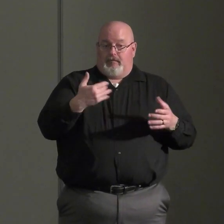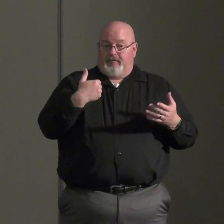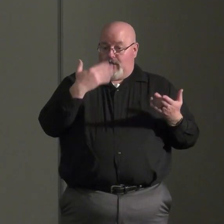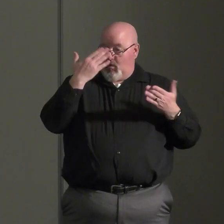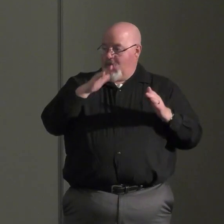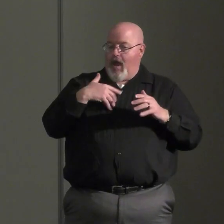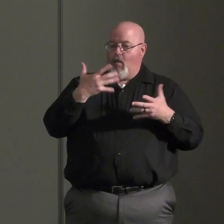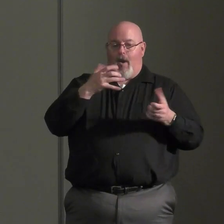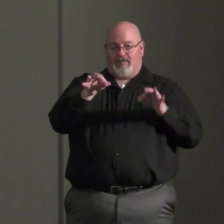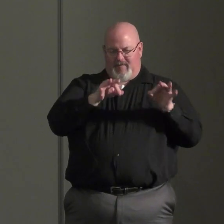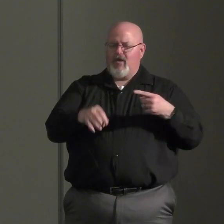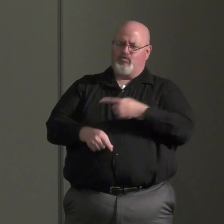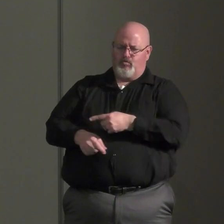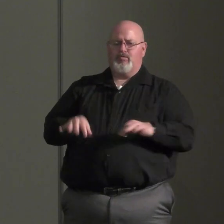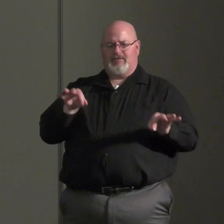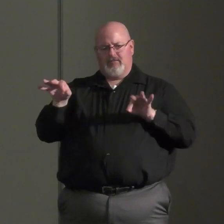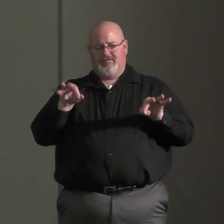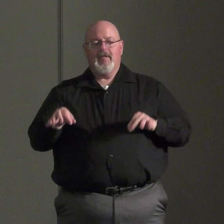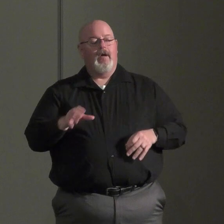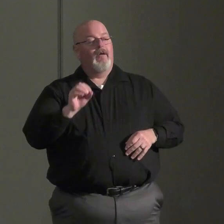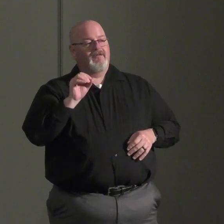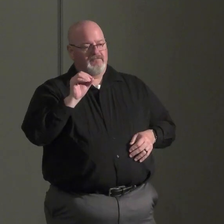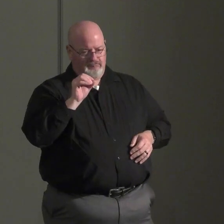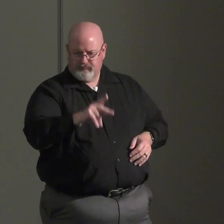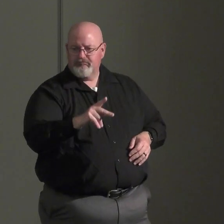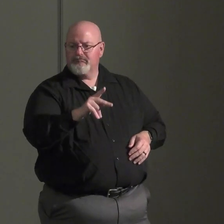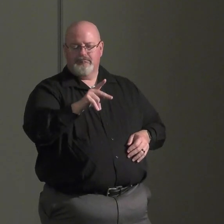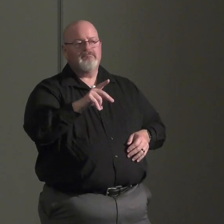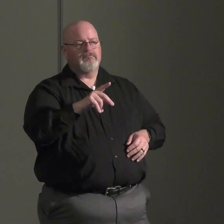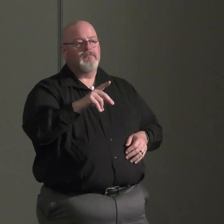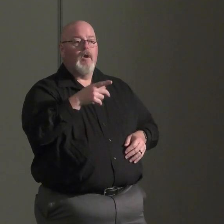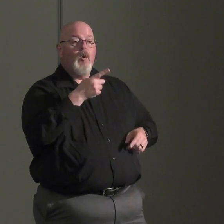don't want to explain it you tell it >> DELANEY: What you are starting to